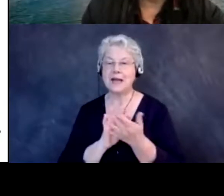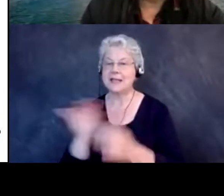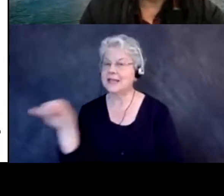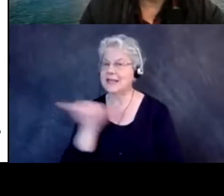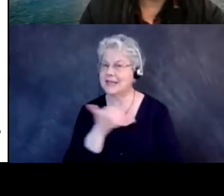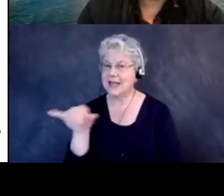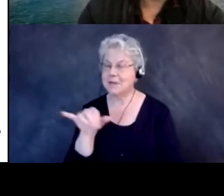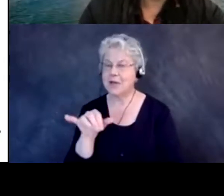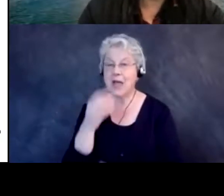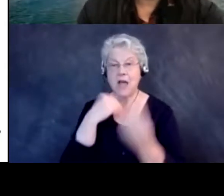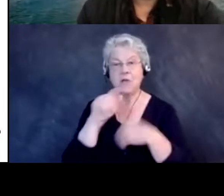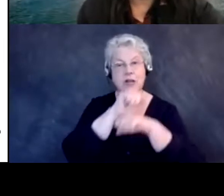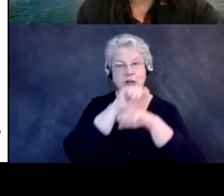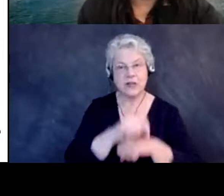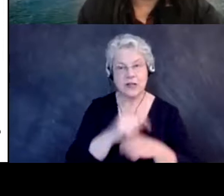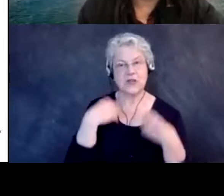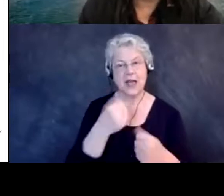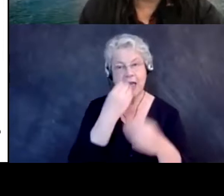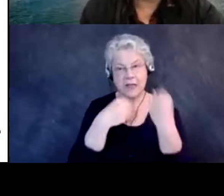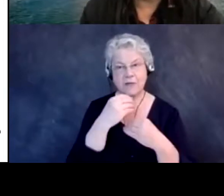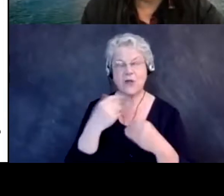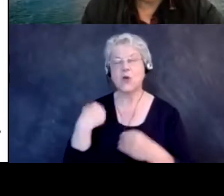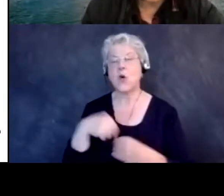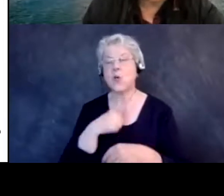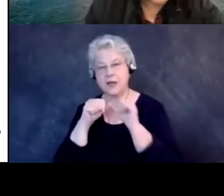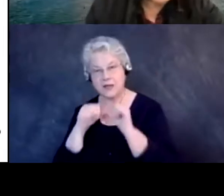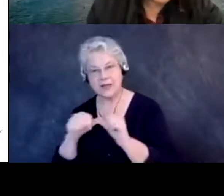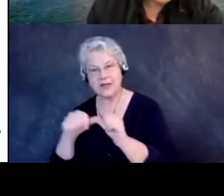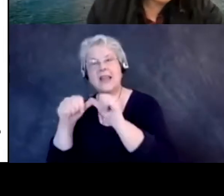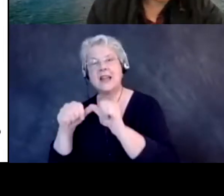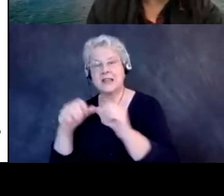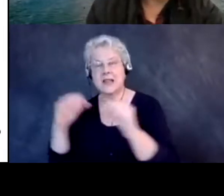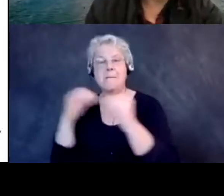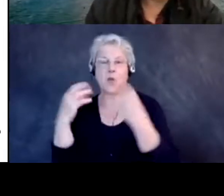healthy traditional food it will sustain us and make us healthier. So, those are some examples.